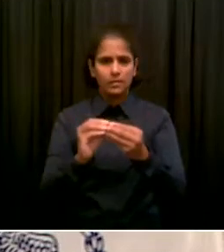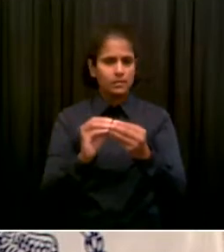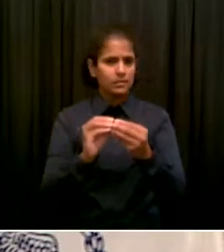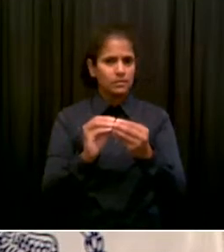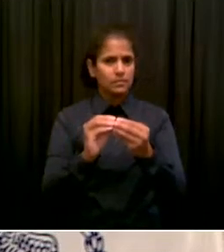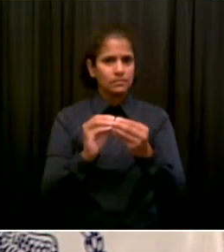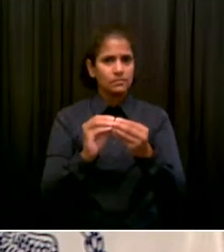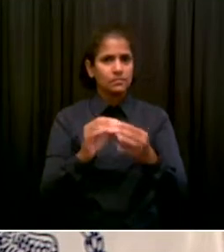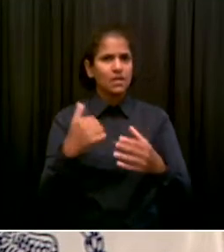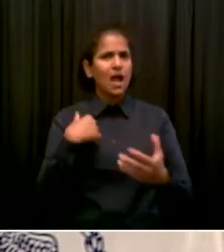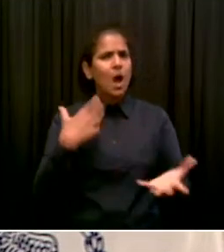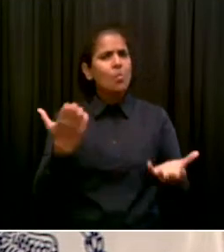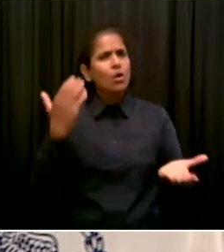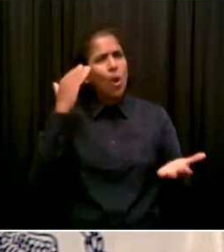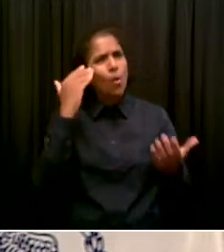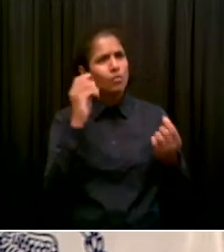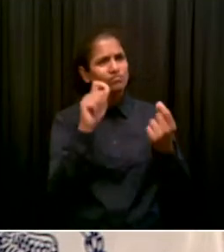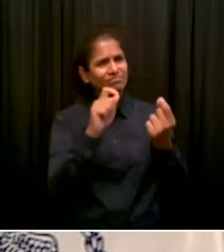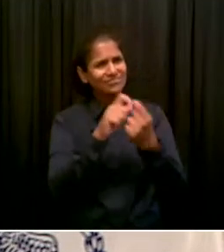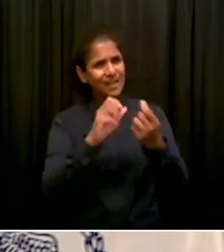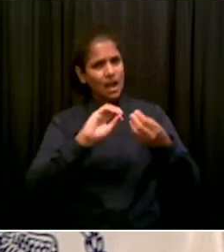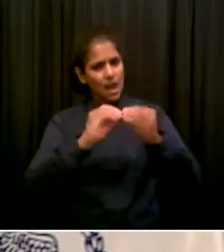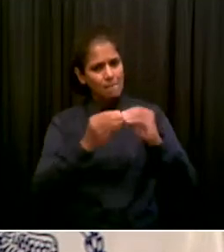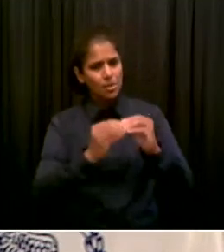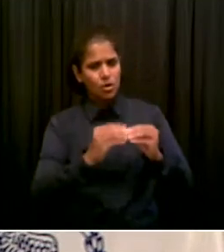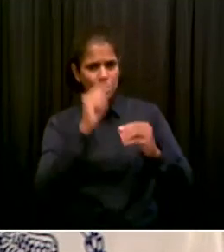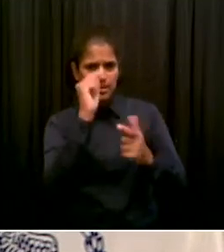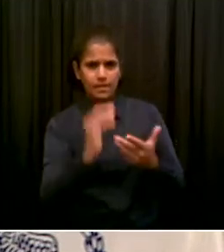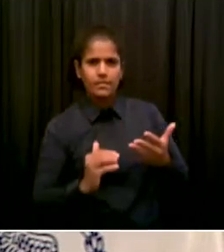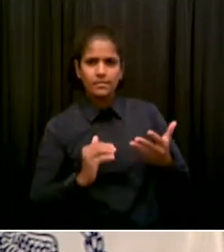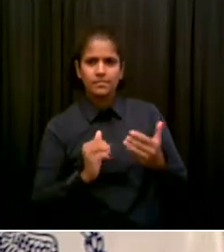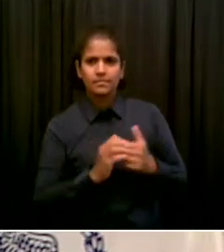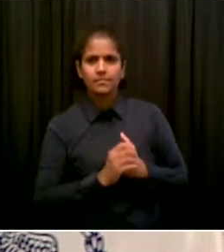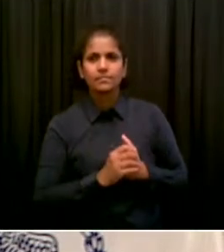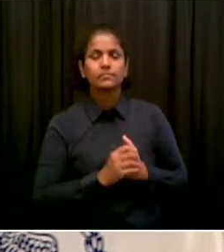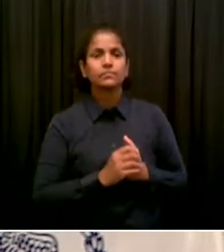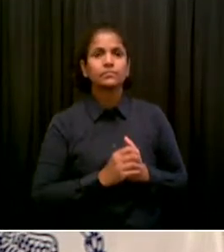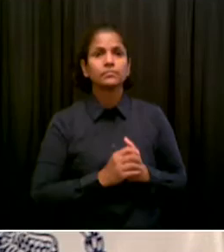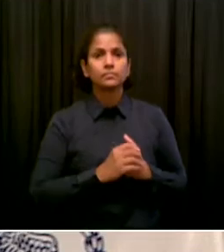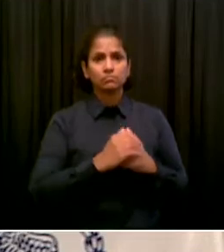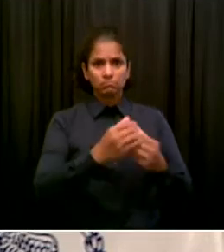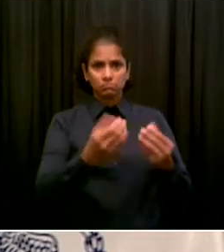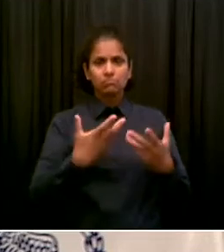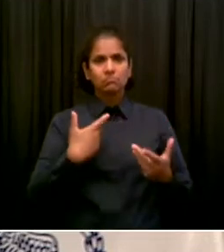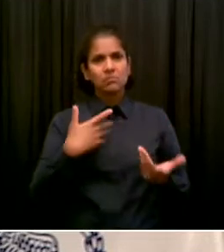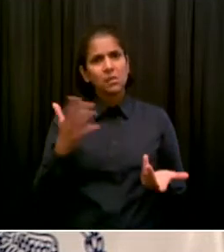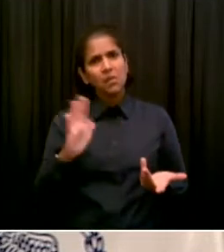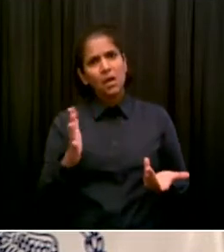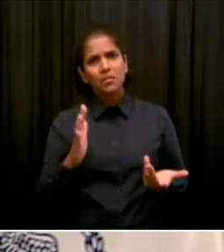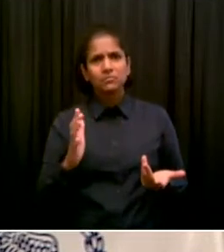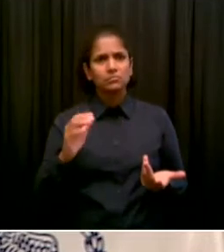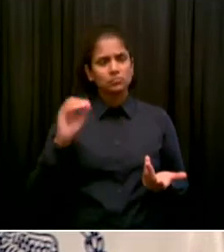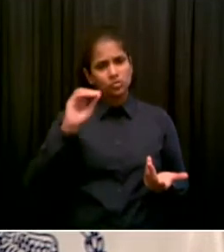HOW MANY STDUENS TWEE RN OTIN